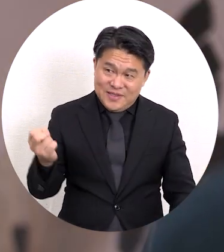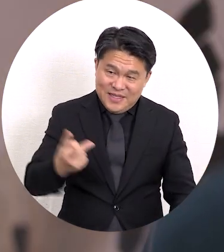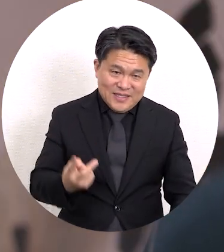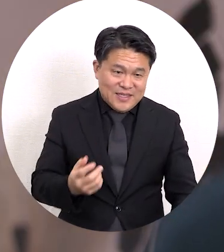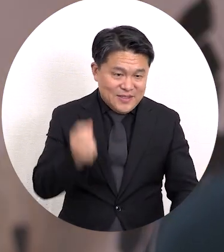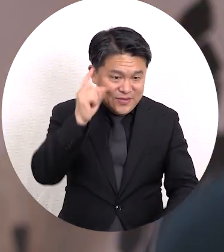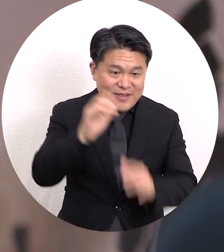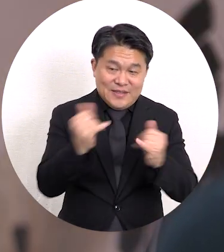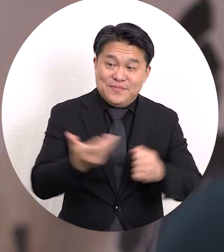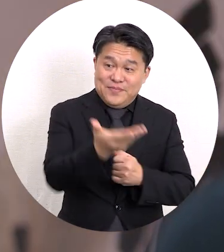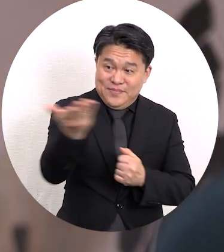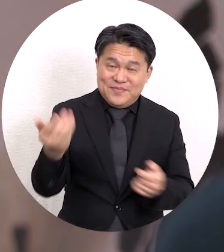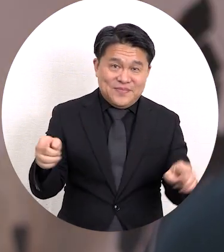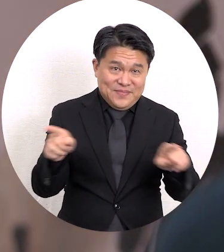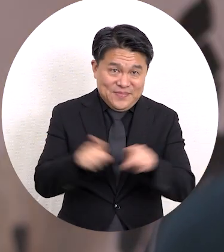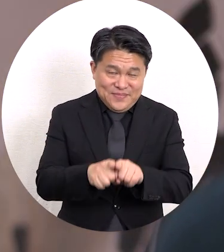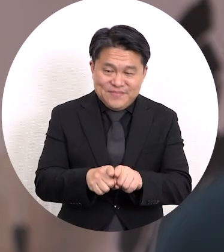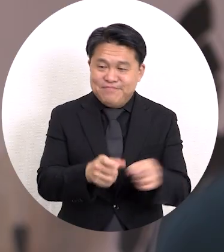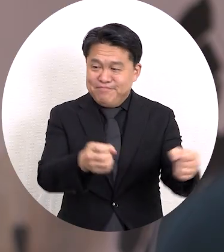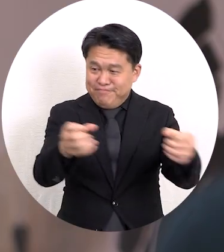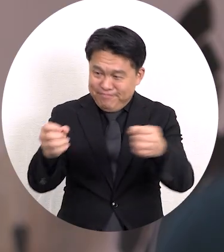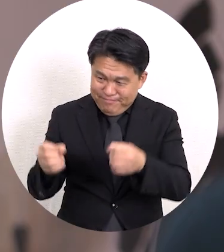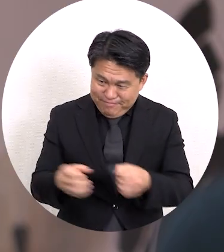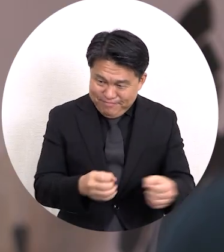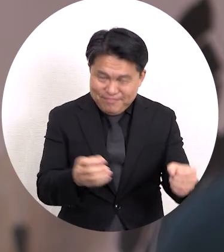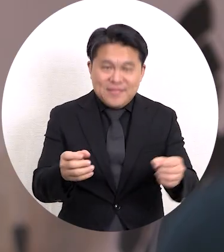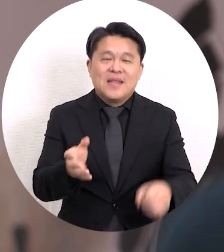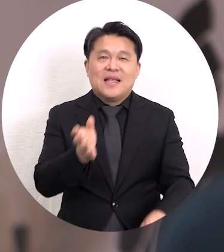with such wonderful people